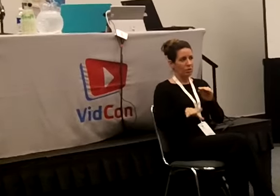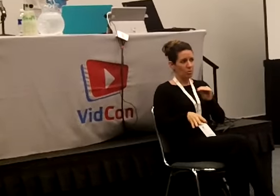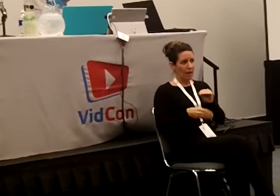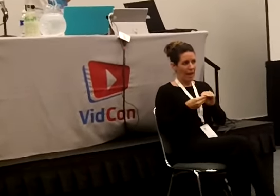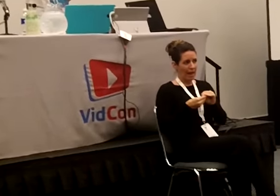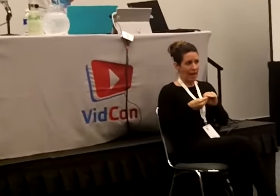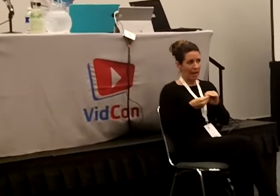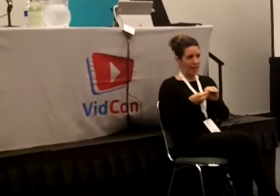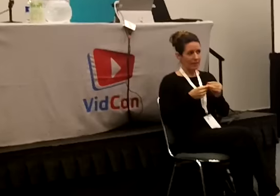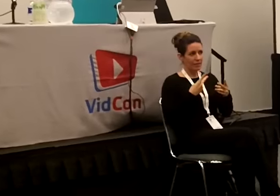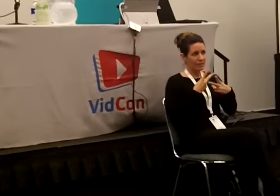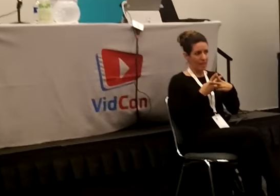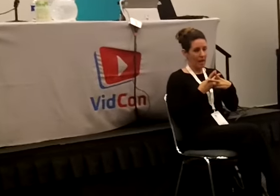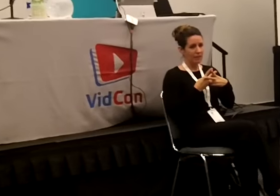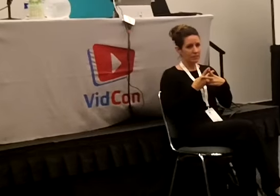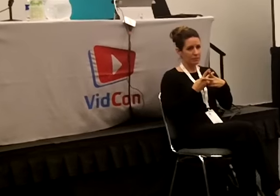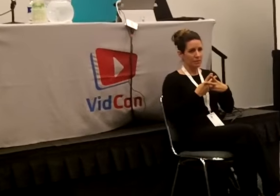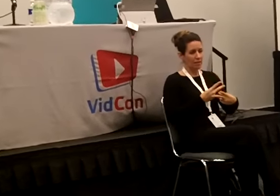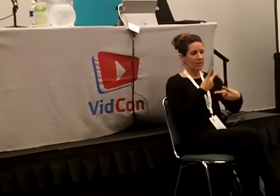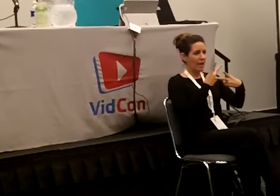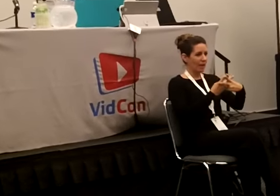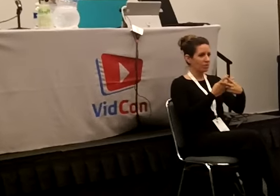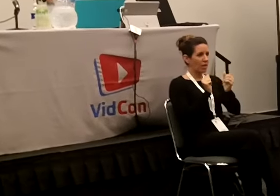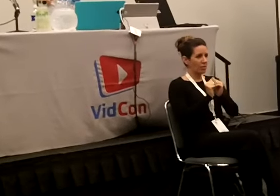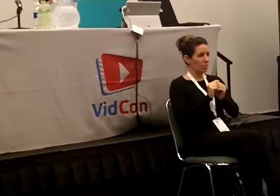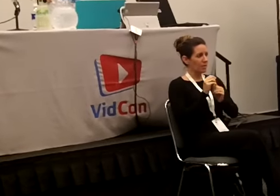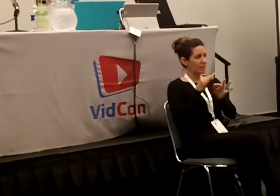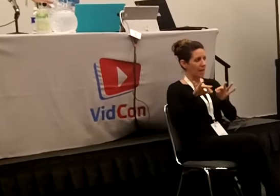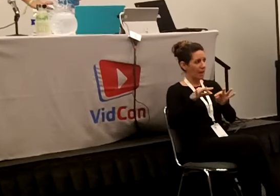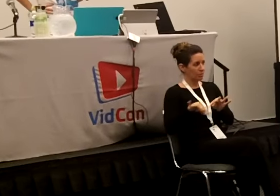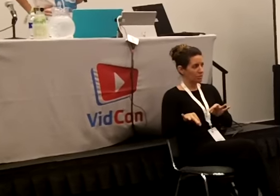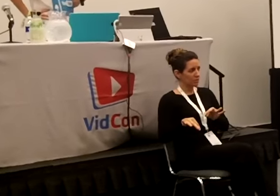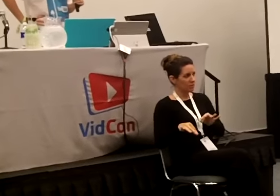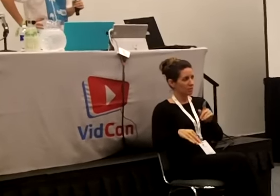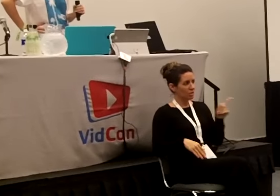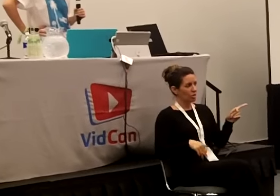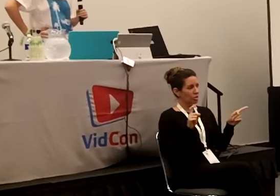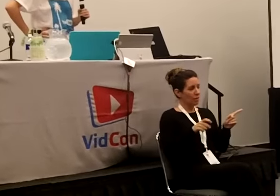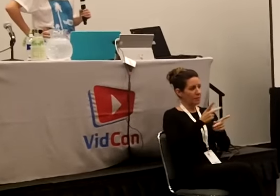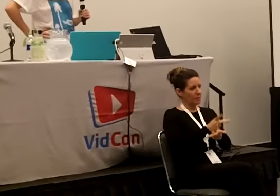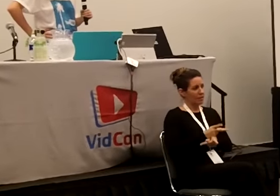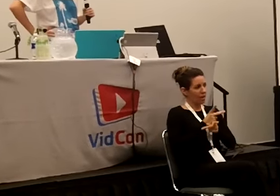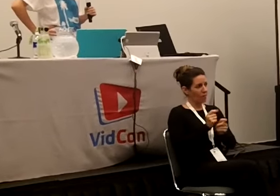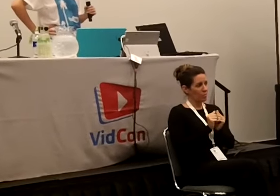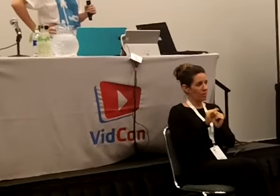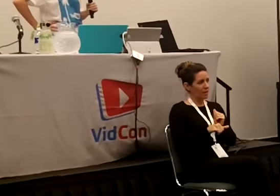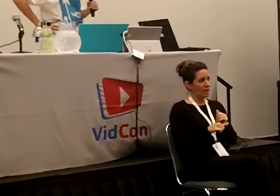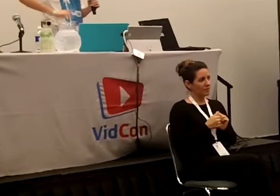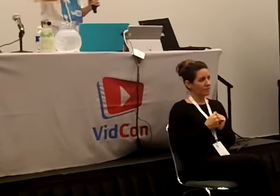Paul has the hashtag "with captions" thing. You have to be careful with that, though.